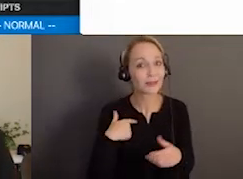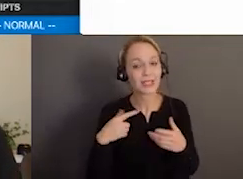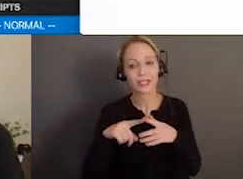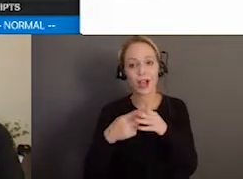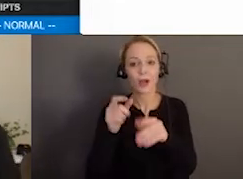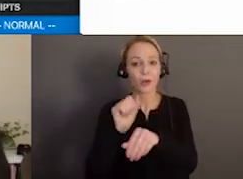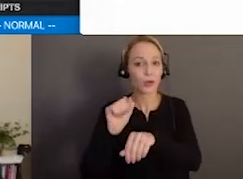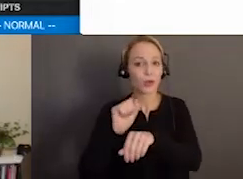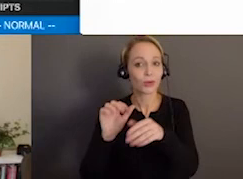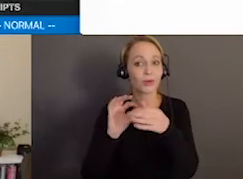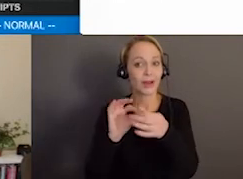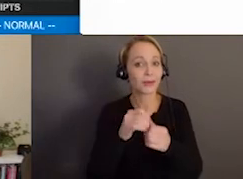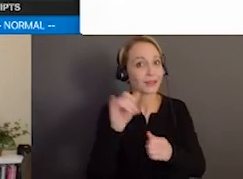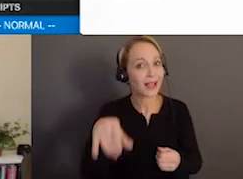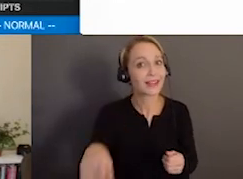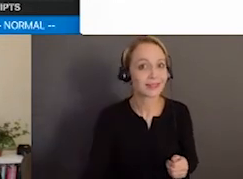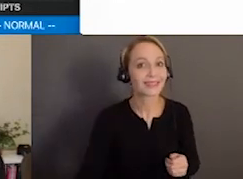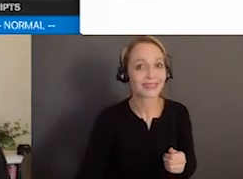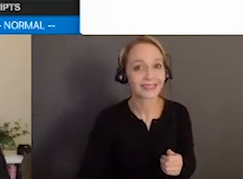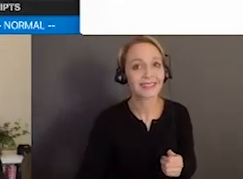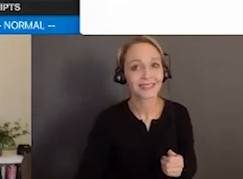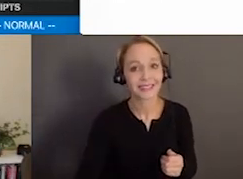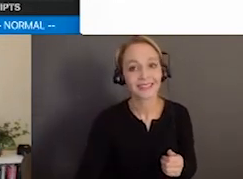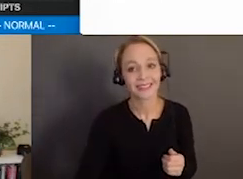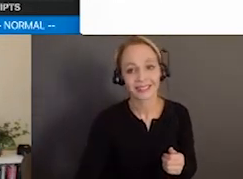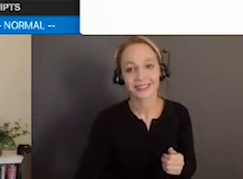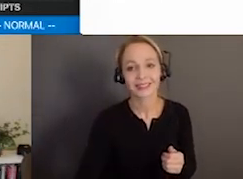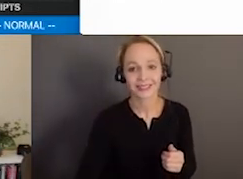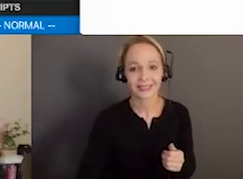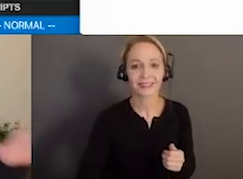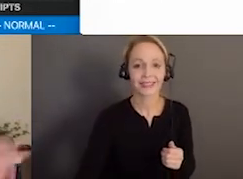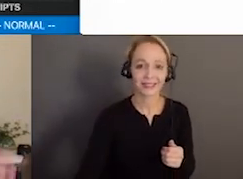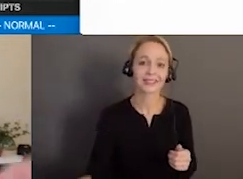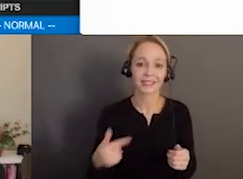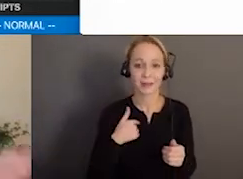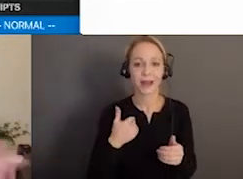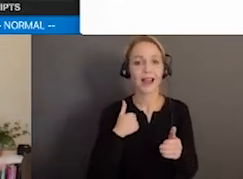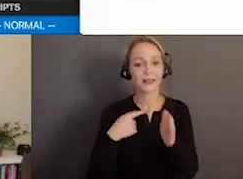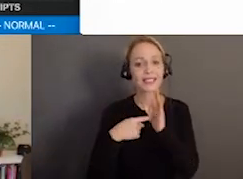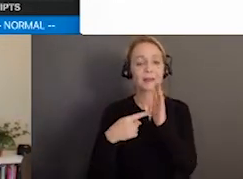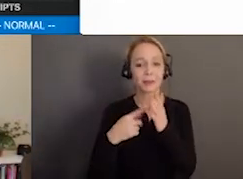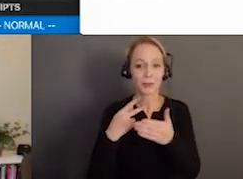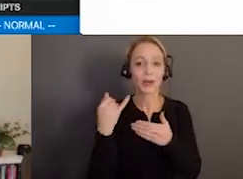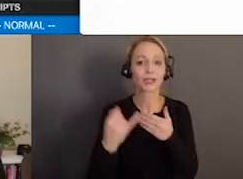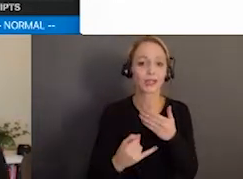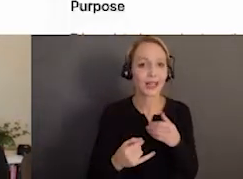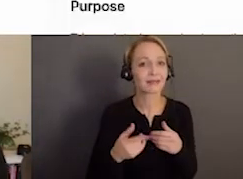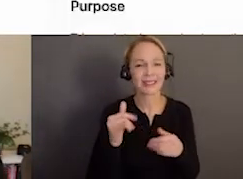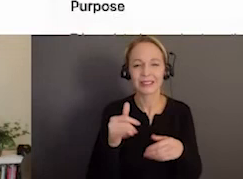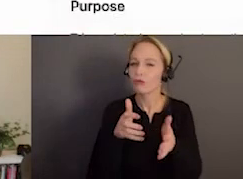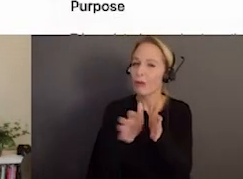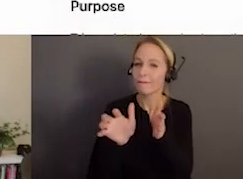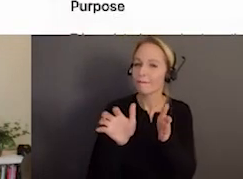WE HAVE AN EXAMPLE PROJECT, THIS IS VERY ROUGH EARLY. THAT WE HAVE BEEN BUILDING OUT.